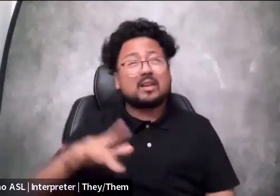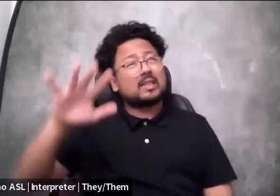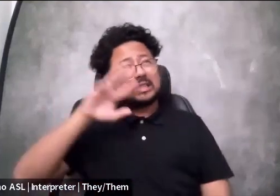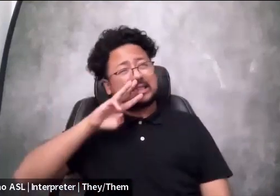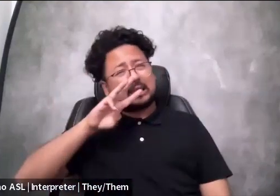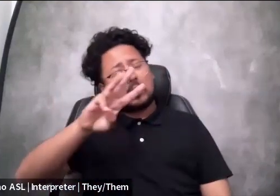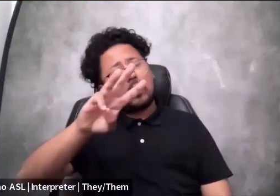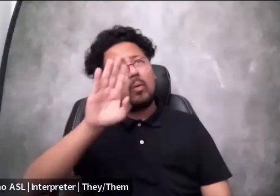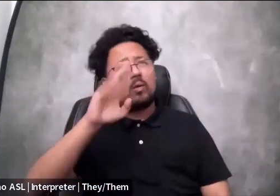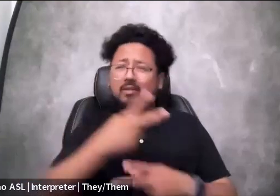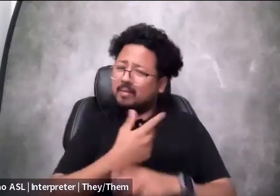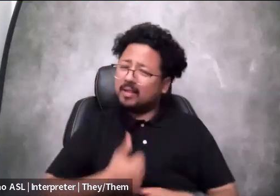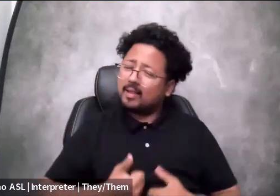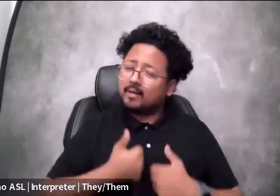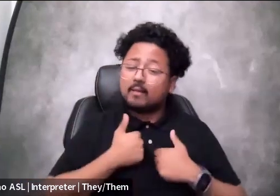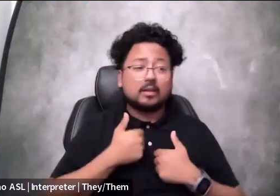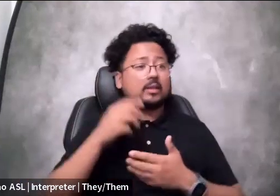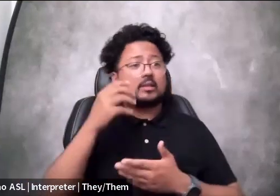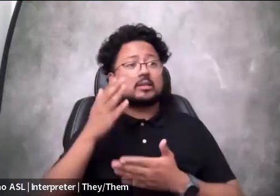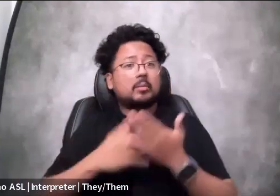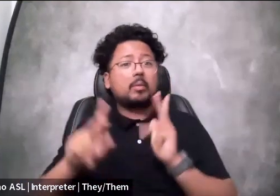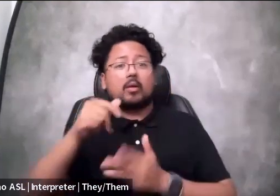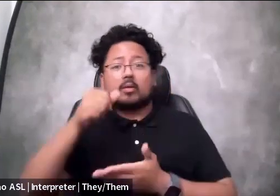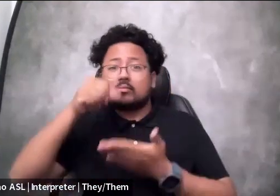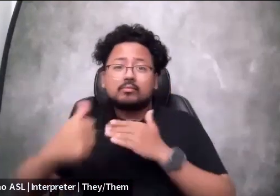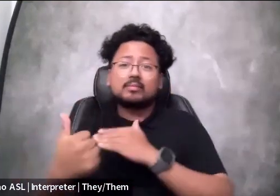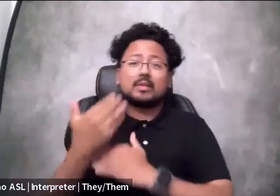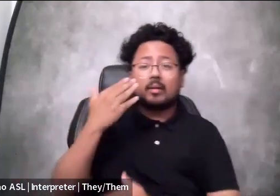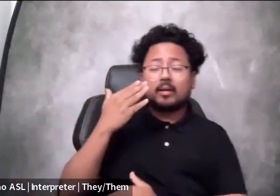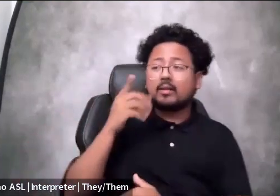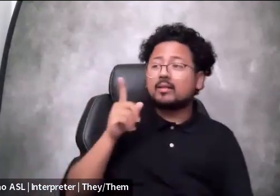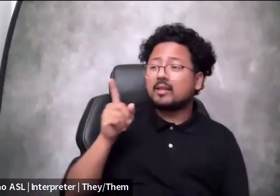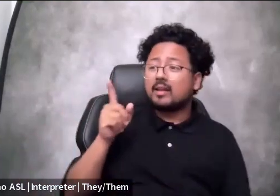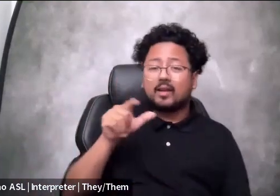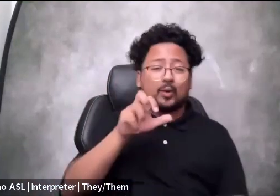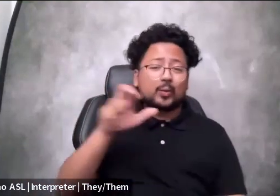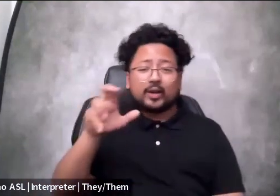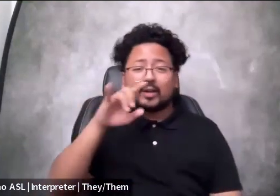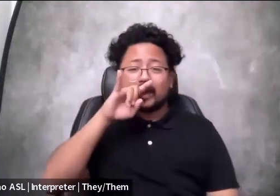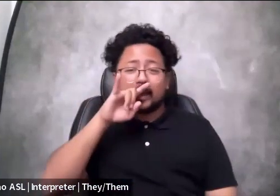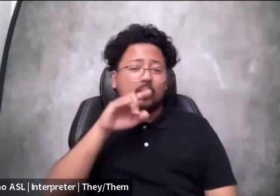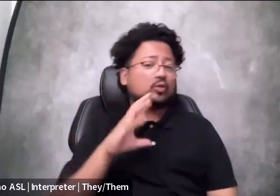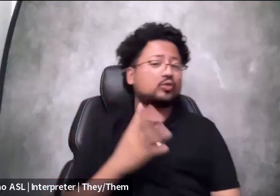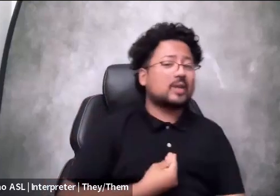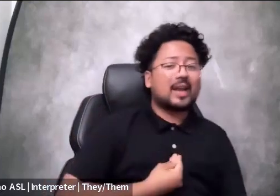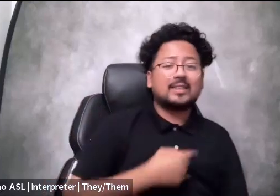I've gotten letters from people who have a queer kid, a trans kid, or a trans grand quid, and they're like,